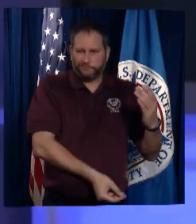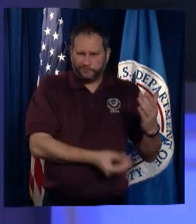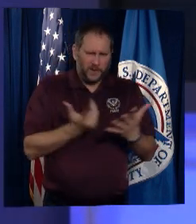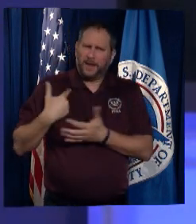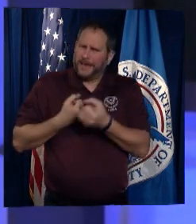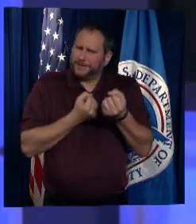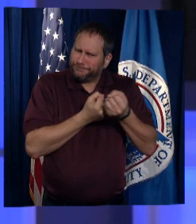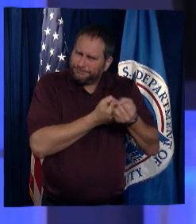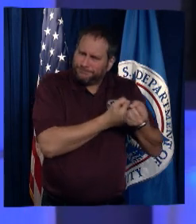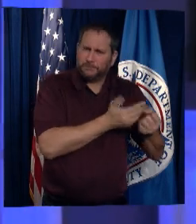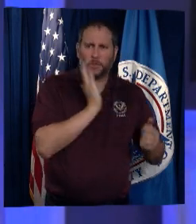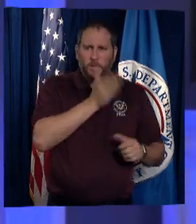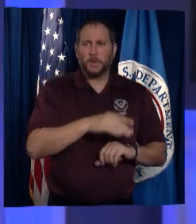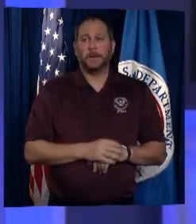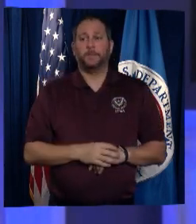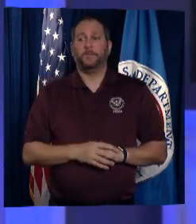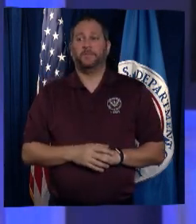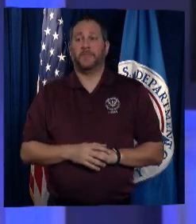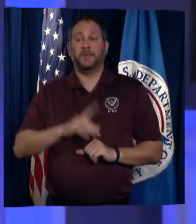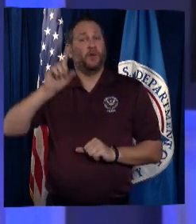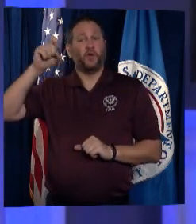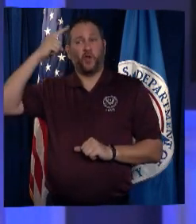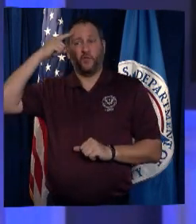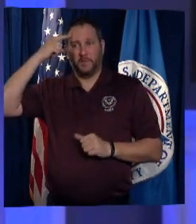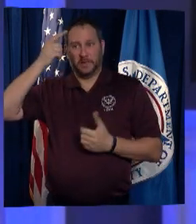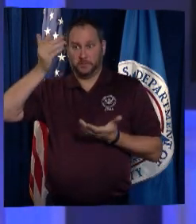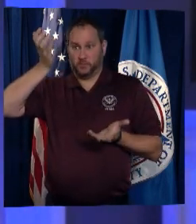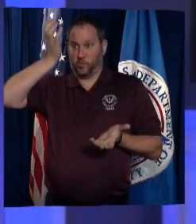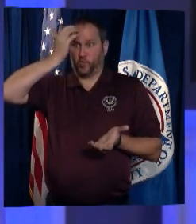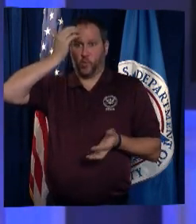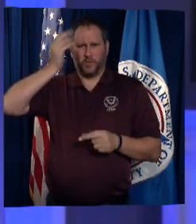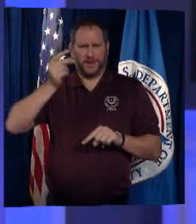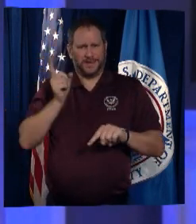communities lead themselves and focus your limited energies on the stars